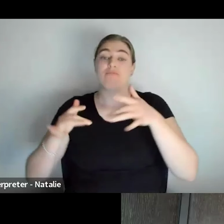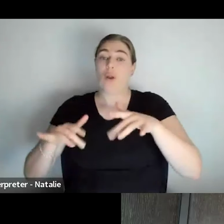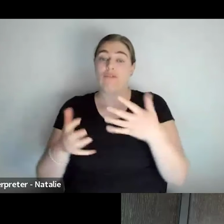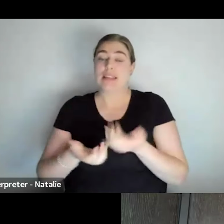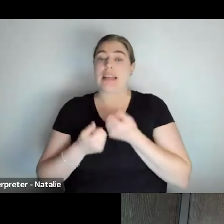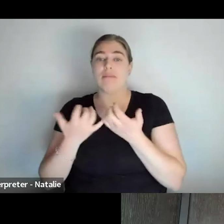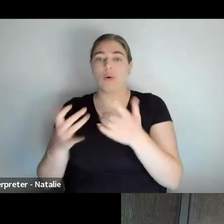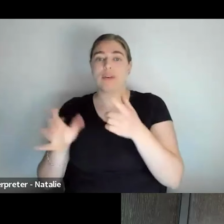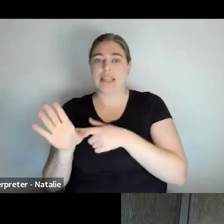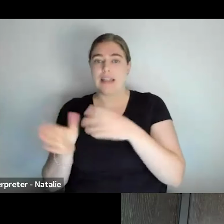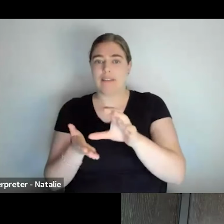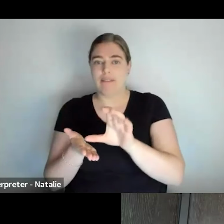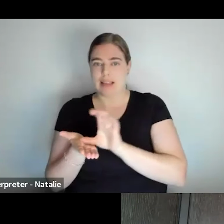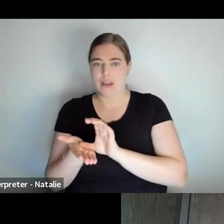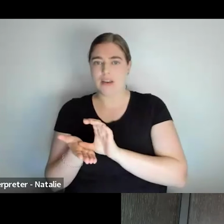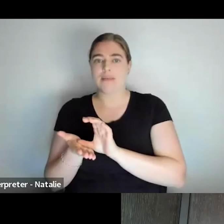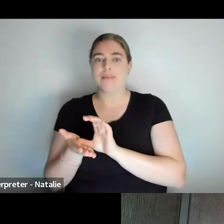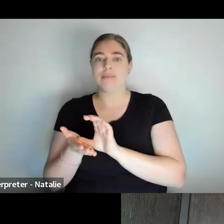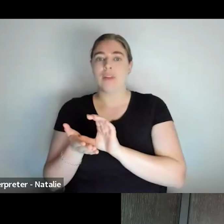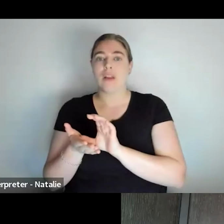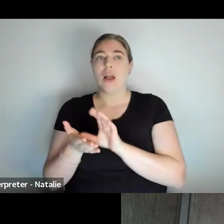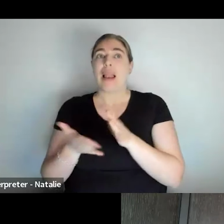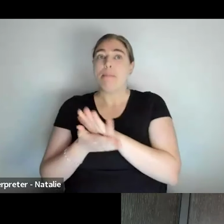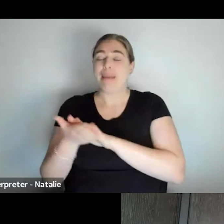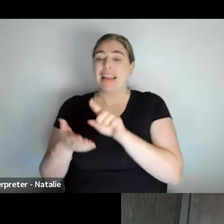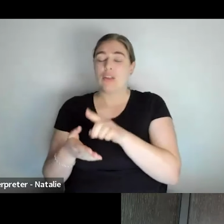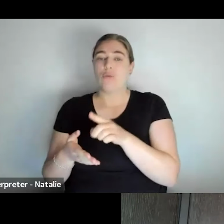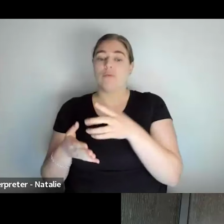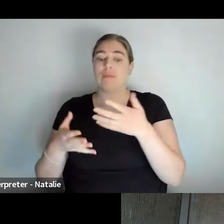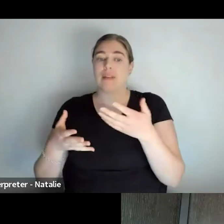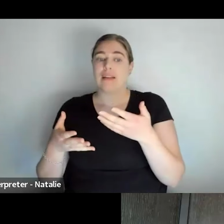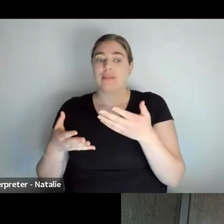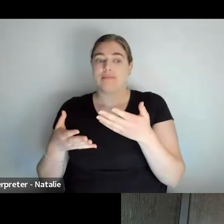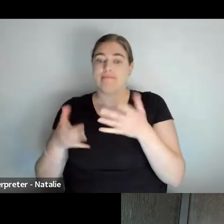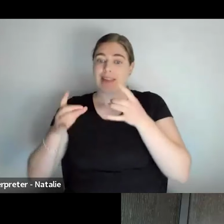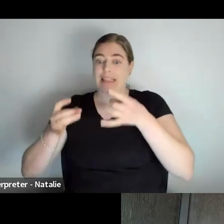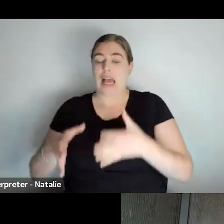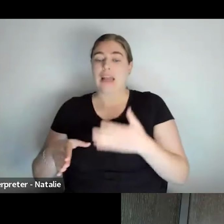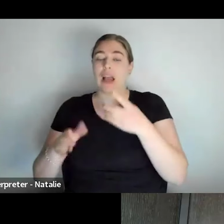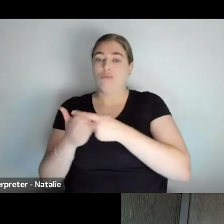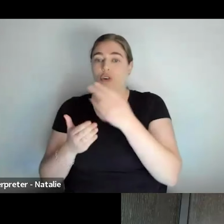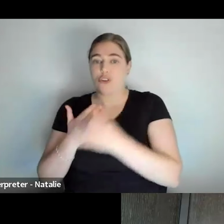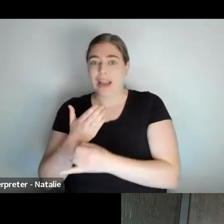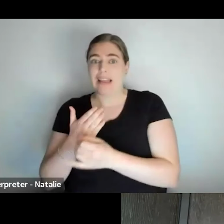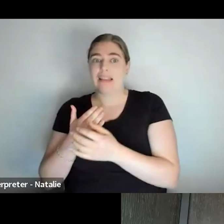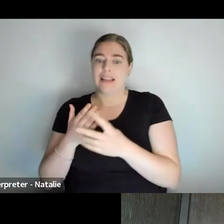on a project that might be riskier for you has its challenges. The guidelines